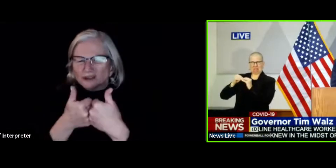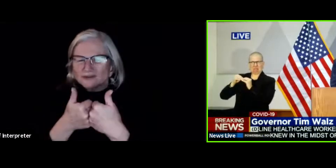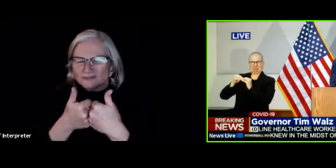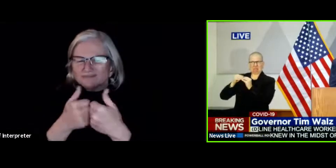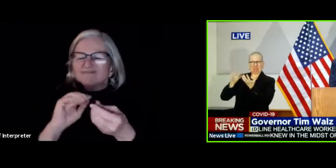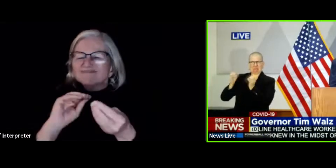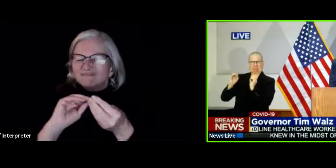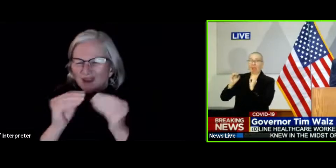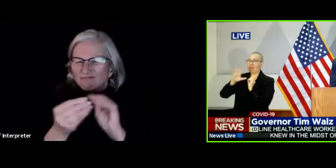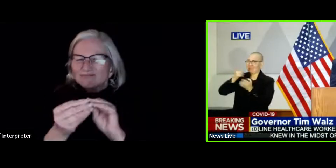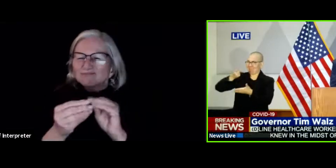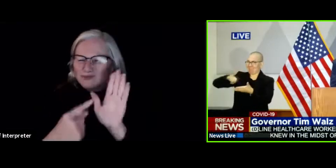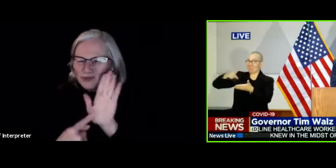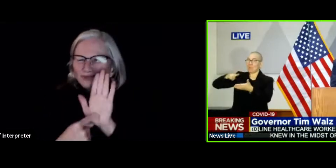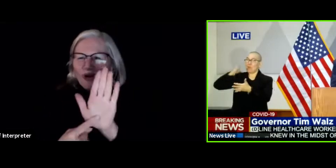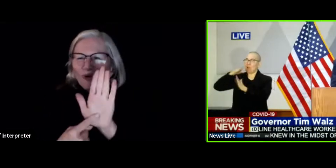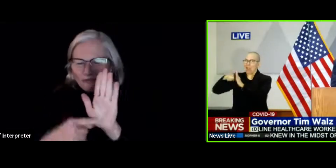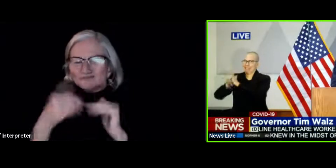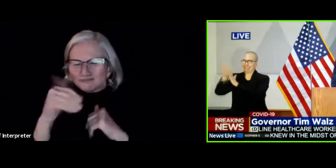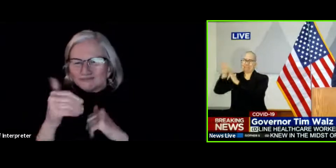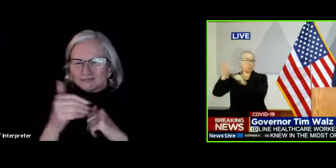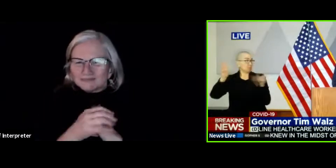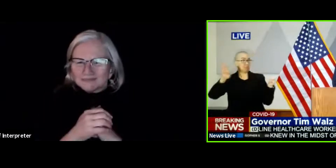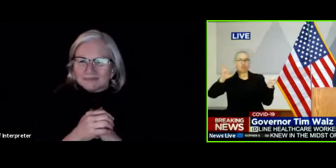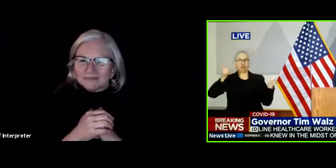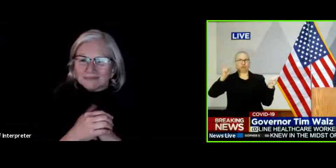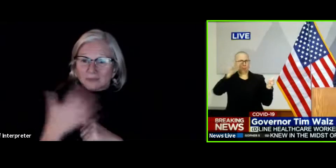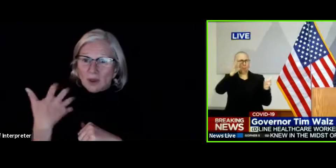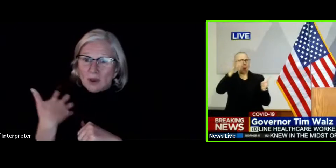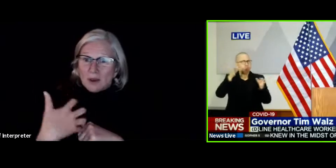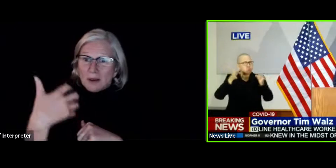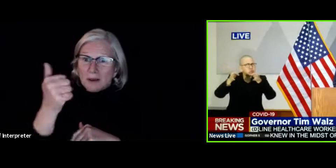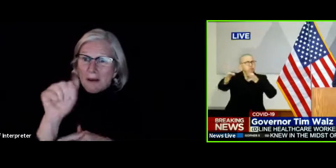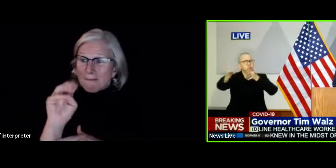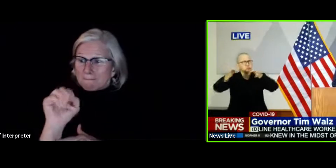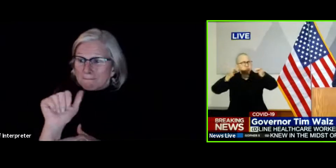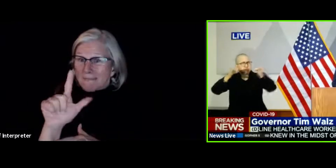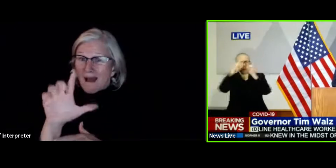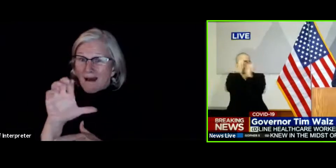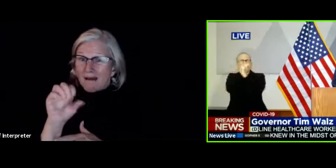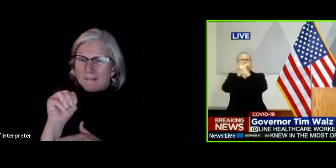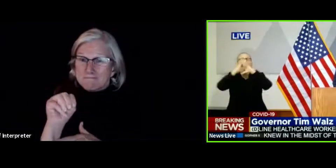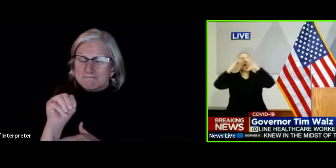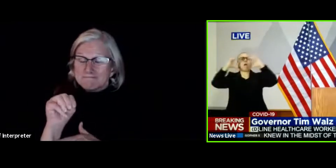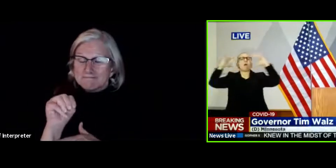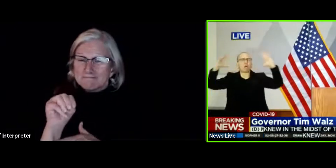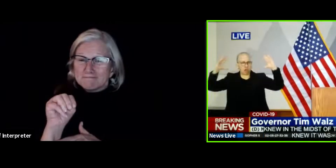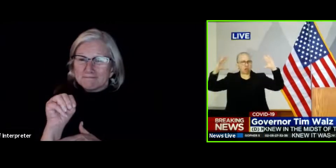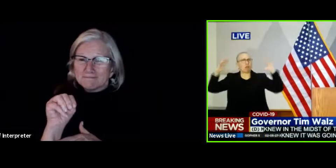GOOD JOB OF DOING THIS AND I JUST WANT TO REITERATE DATA IS IMPORTANT AND AS